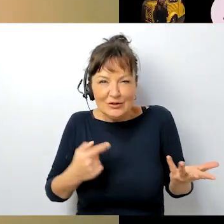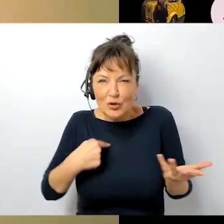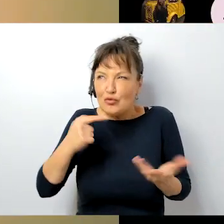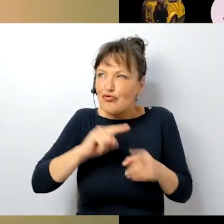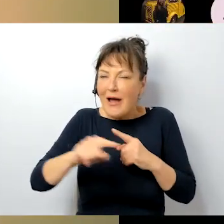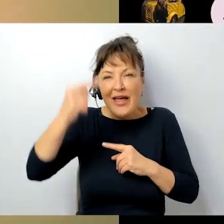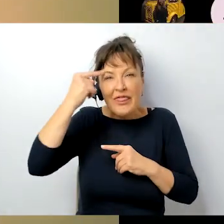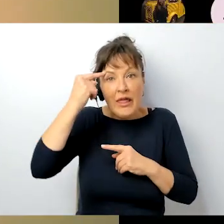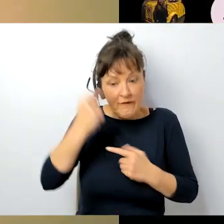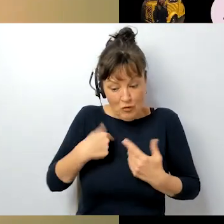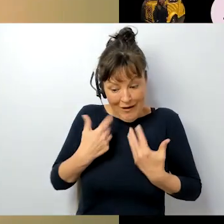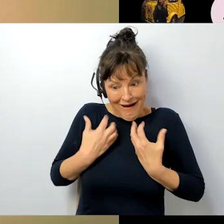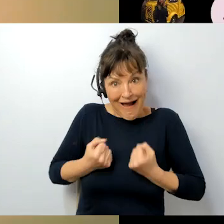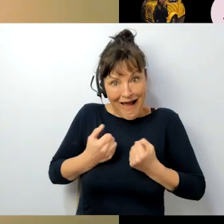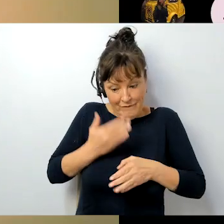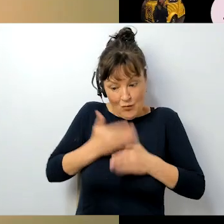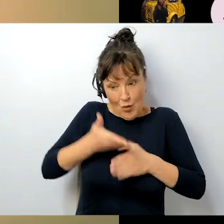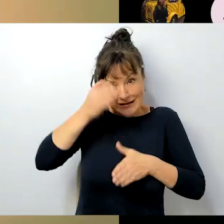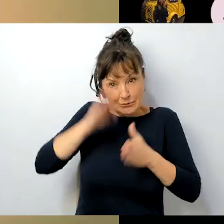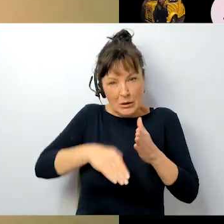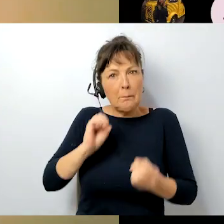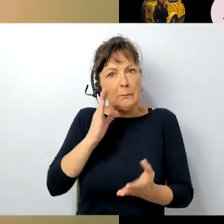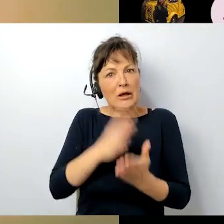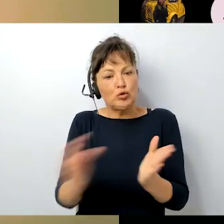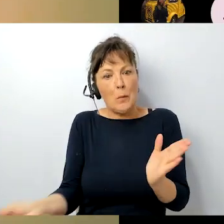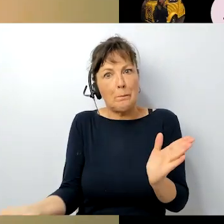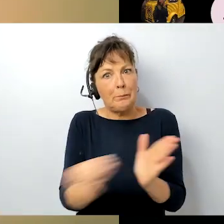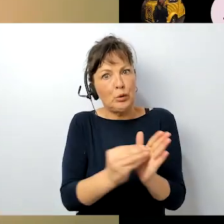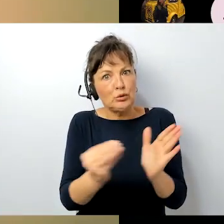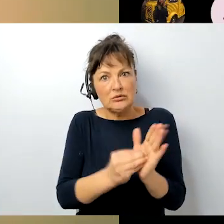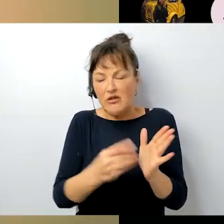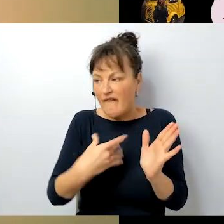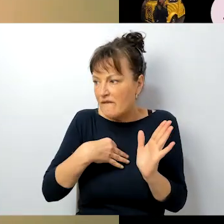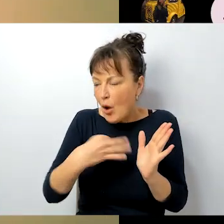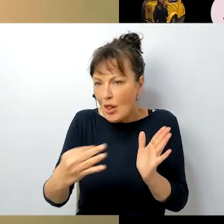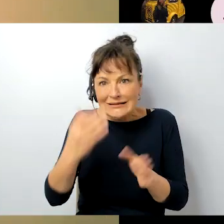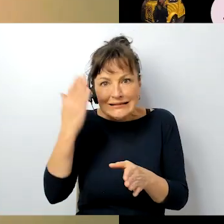have lots of work experience things like that so it's really about thinking about if you do